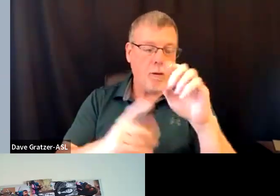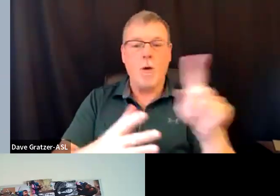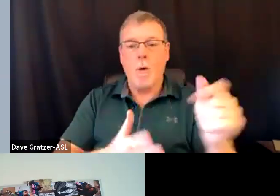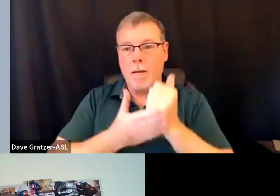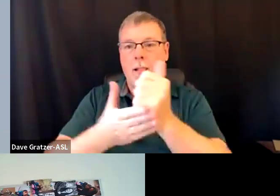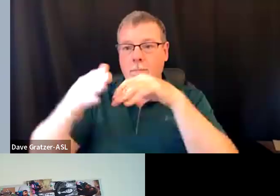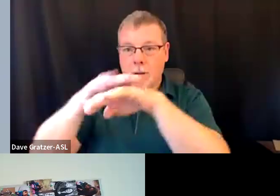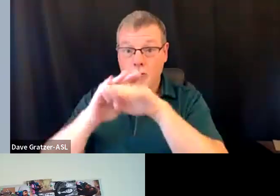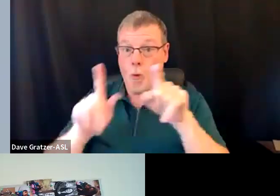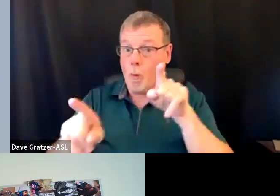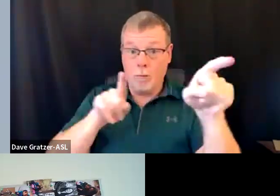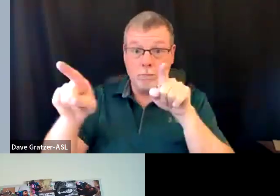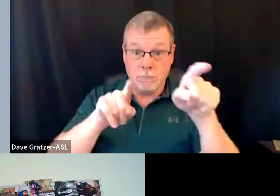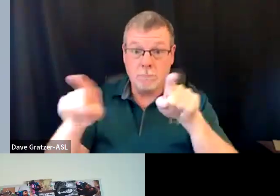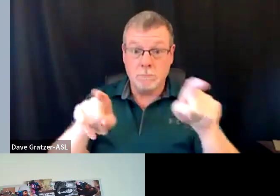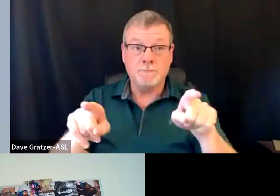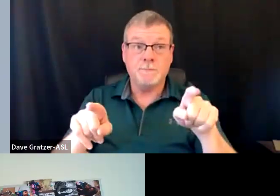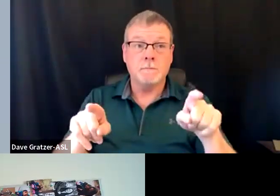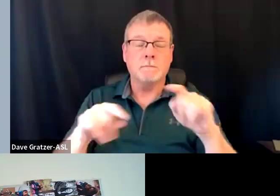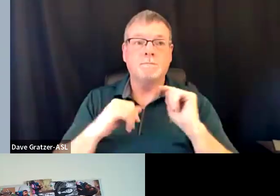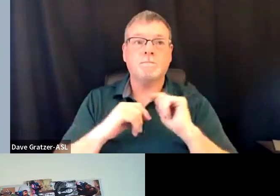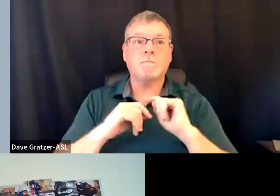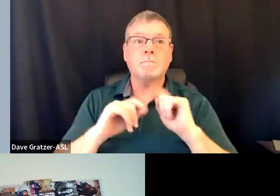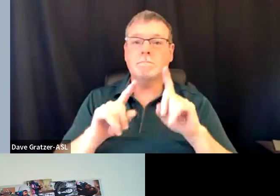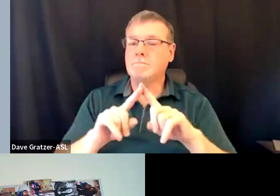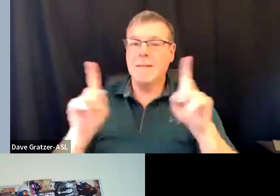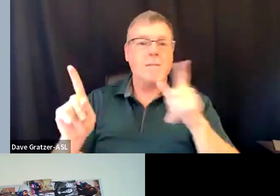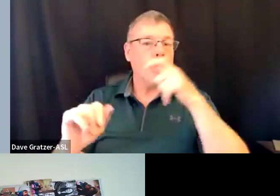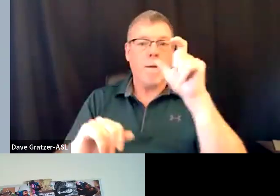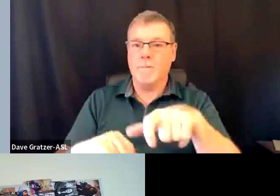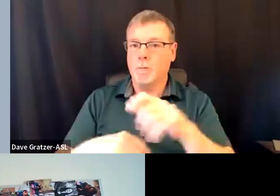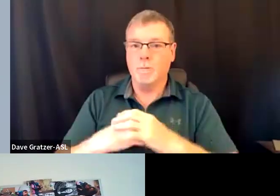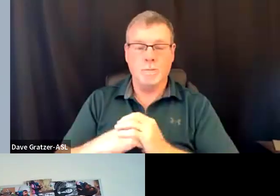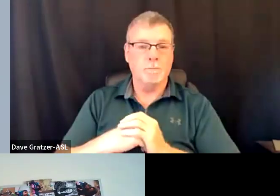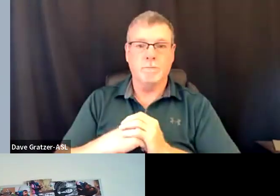and access healthcare coverage, but they don't have to have Medicaid for PATH.